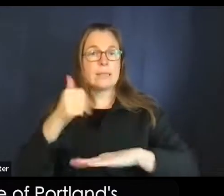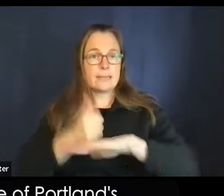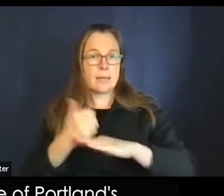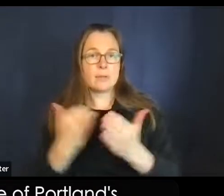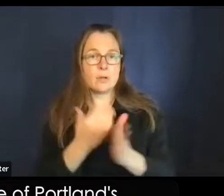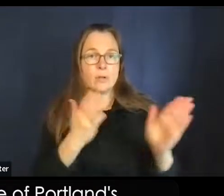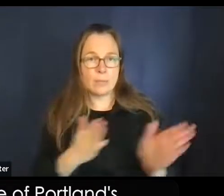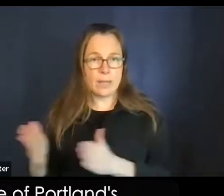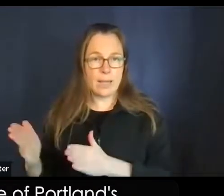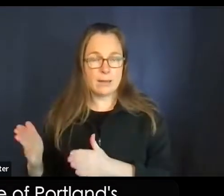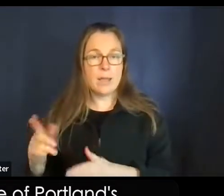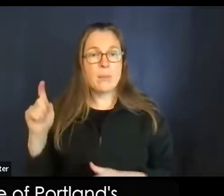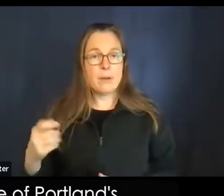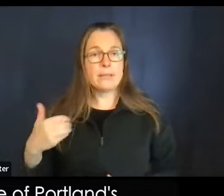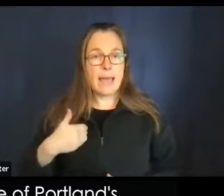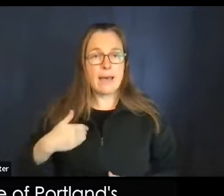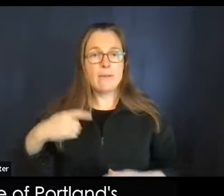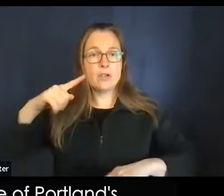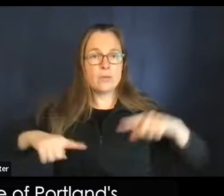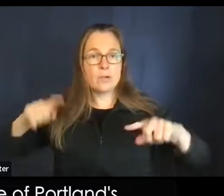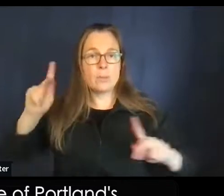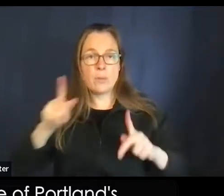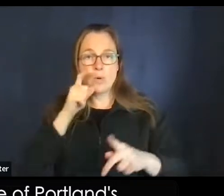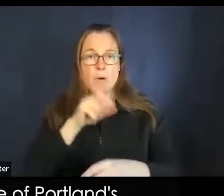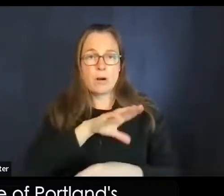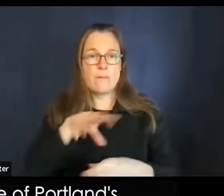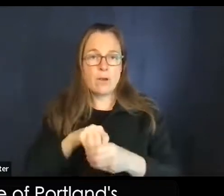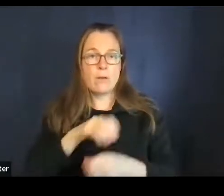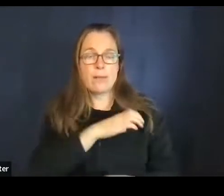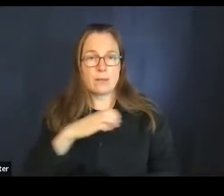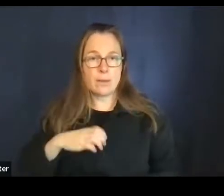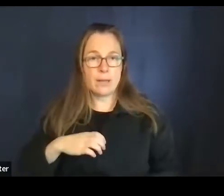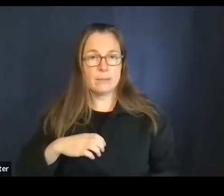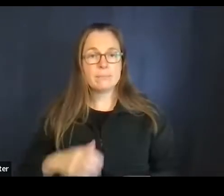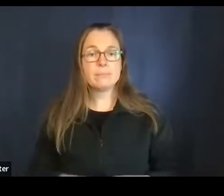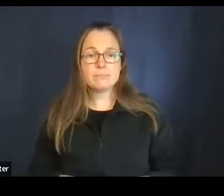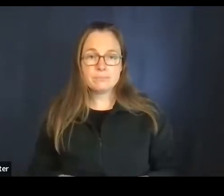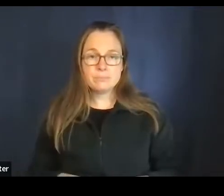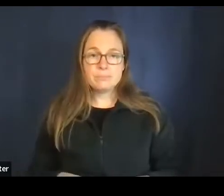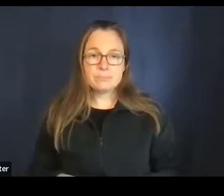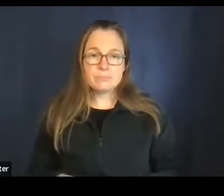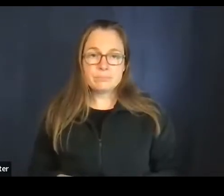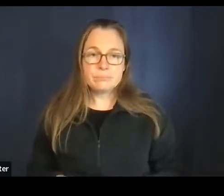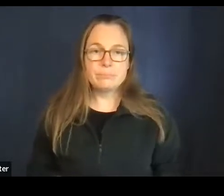It must be representative of Portland's diverse communities and neighborhoods and will receive updates and give advice on charter reform implementation.